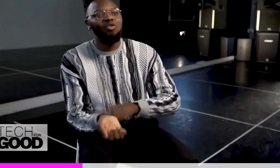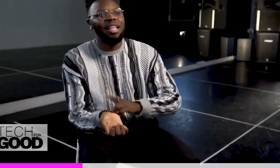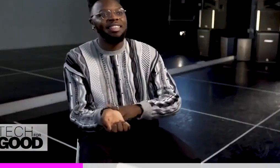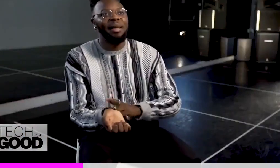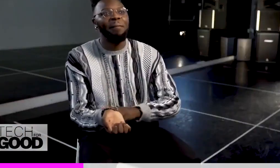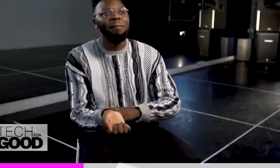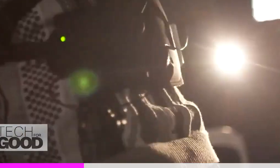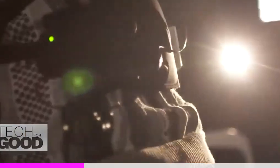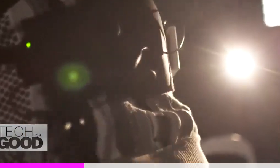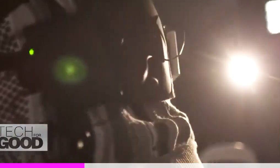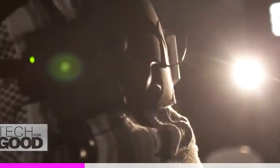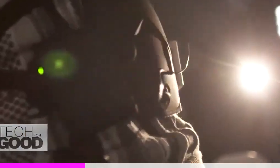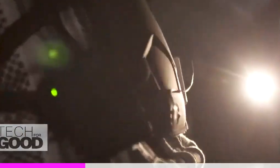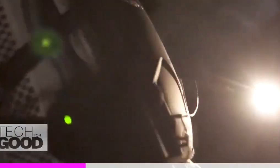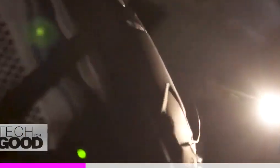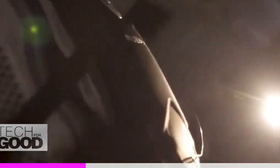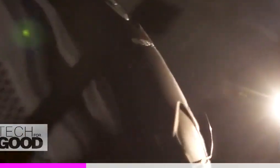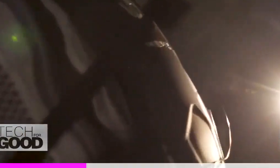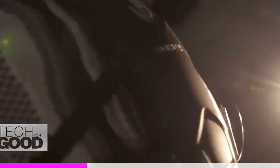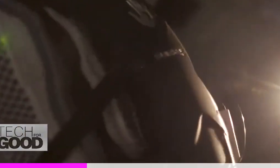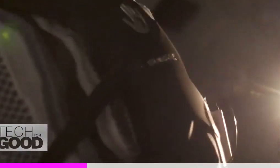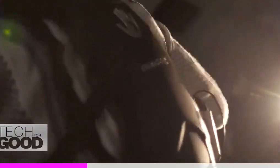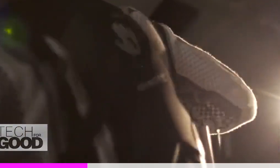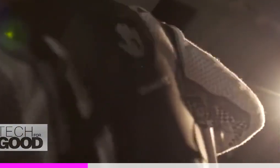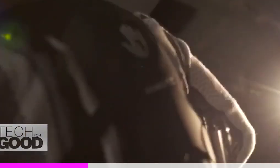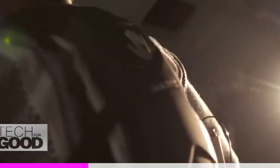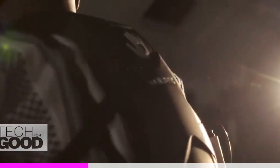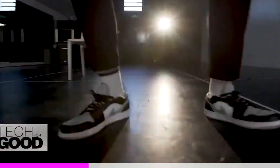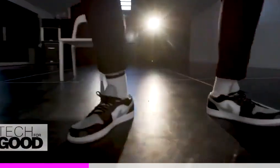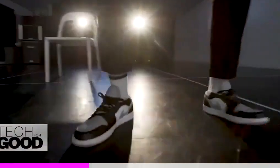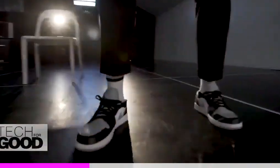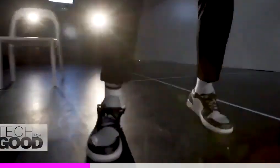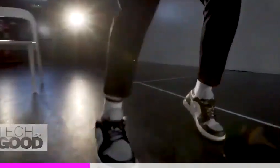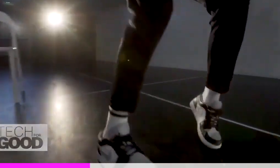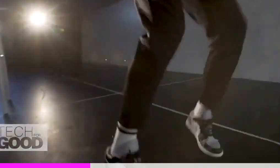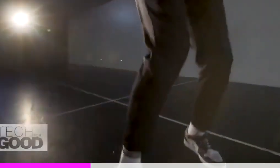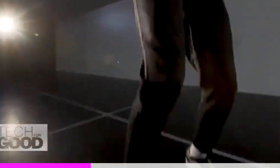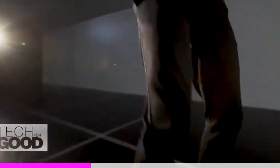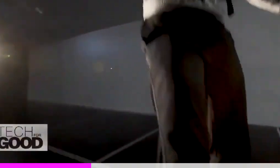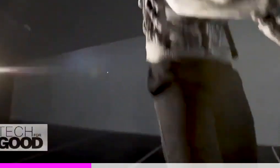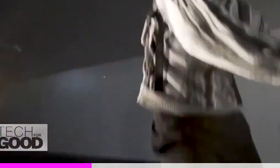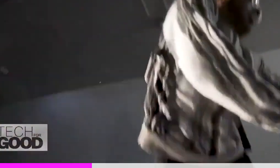and they essentially spread out across the back and down my arms and down through my legs.